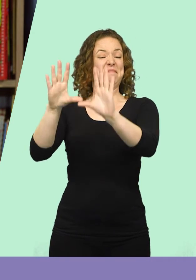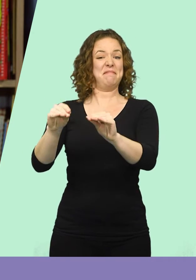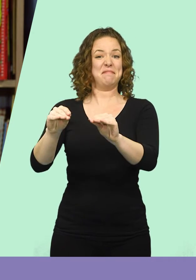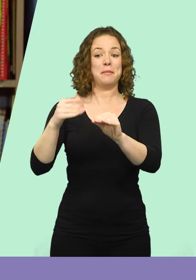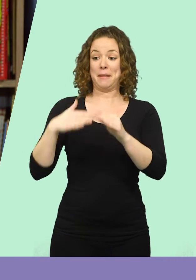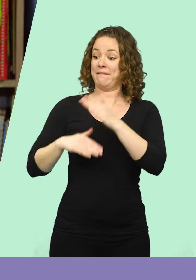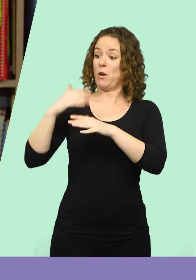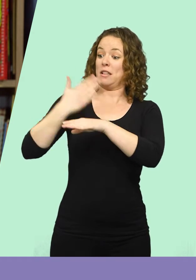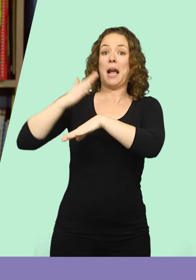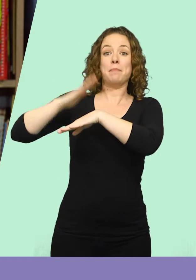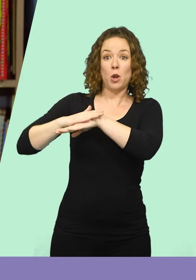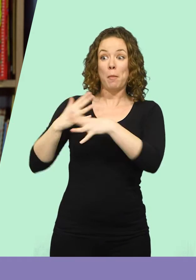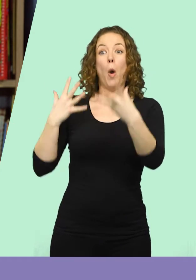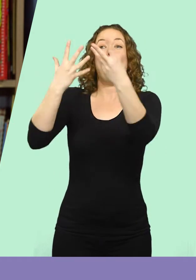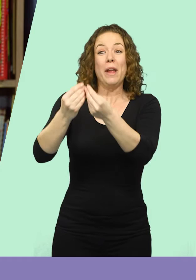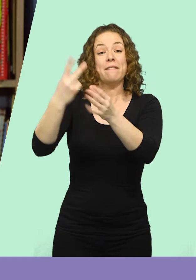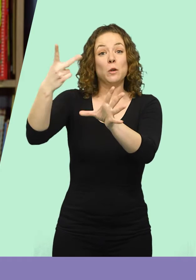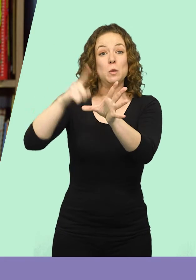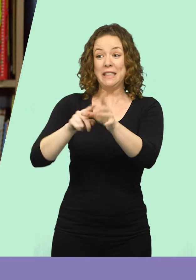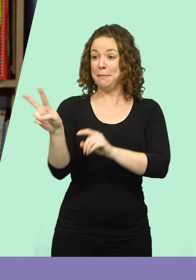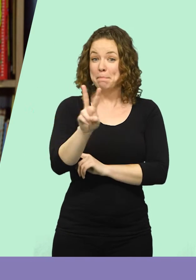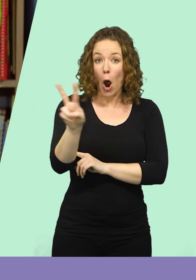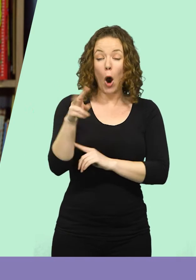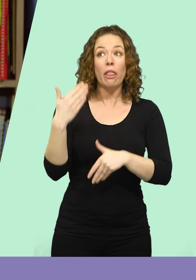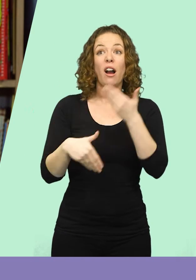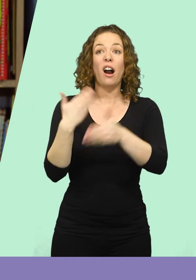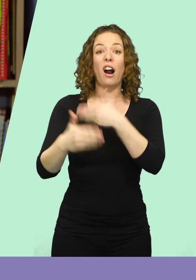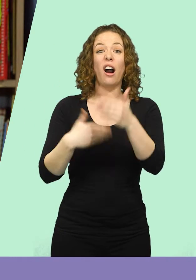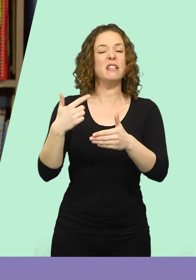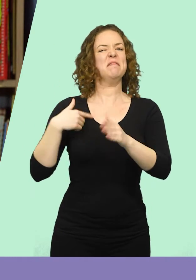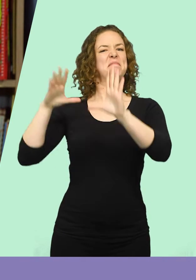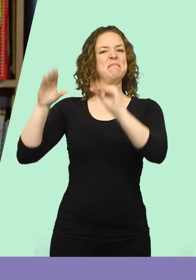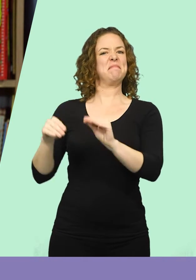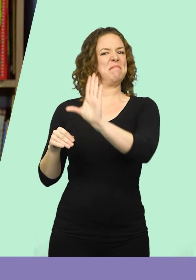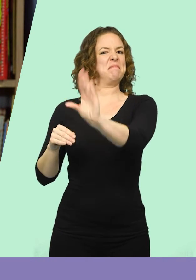I was combining that with my full-time job for a couple of years and I just decided I